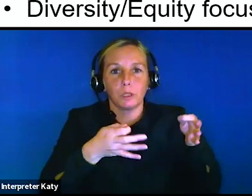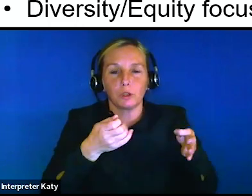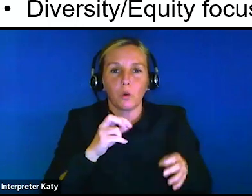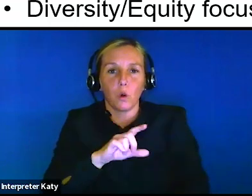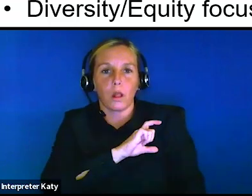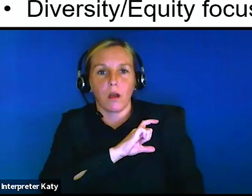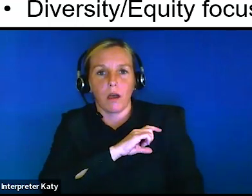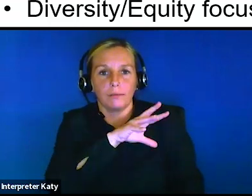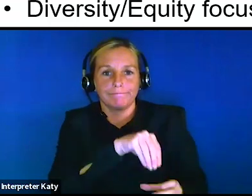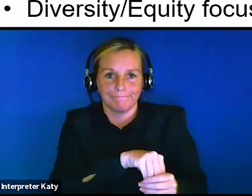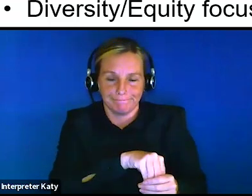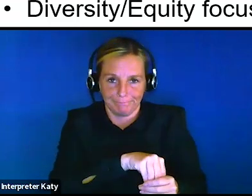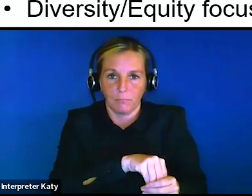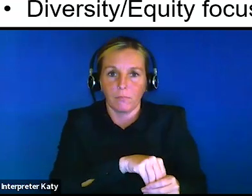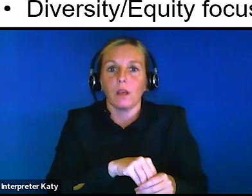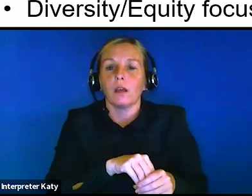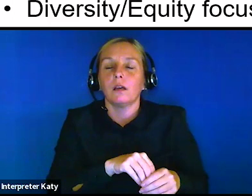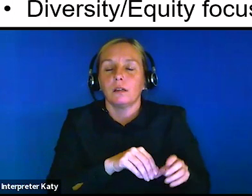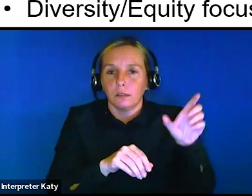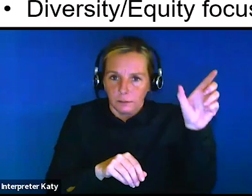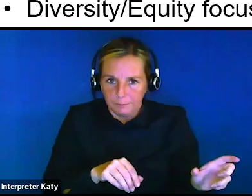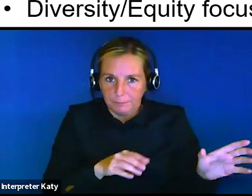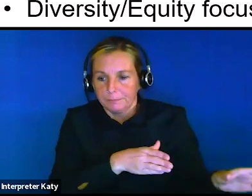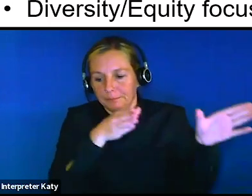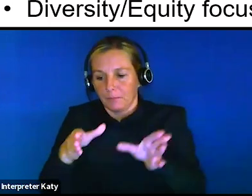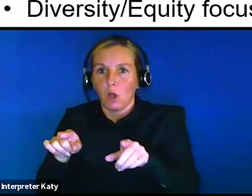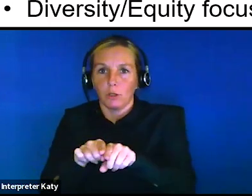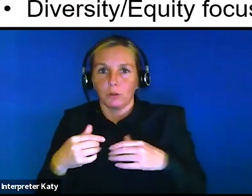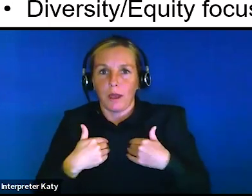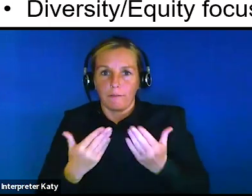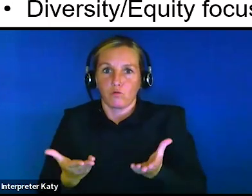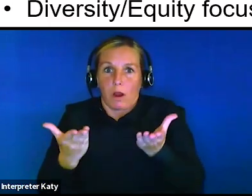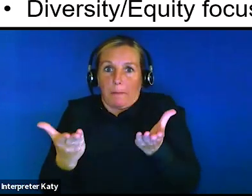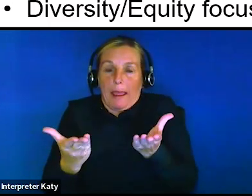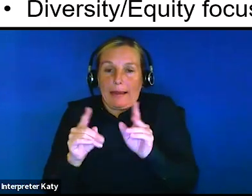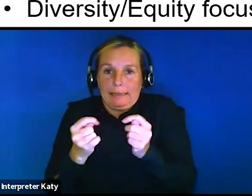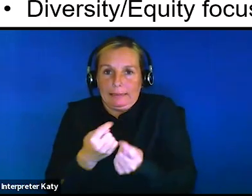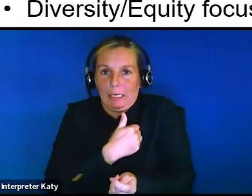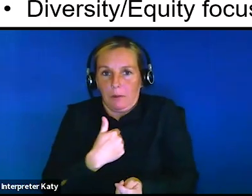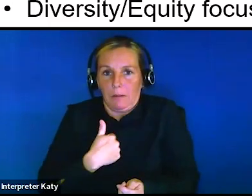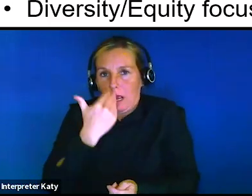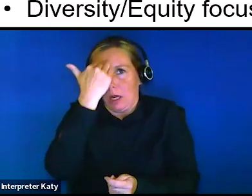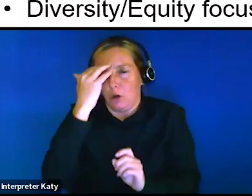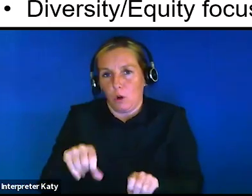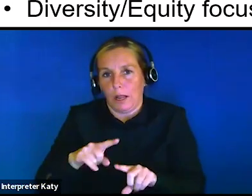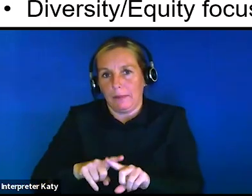We also have other recommended team members, and I am knowing that this can look different in each state,